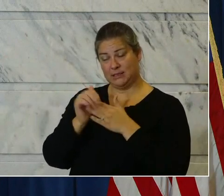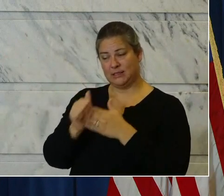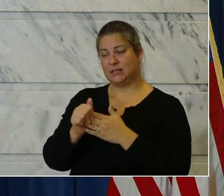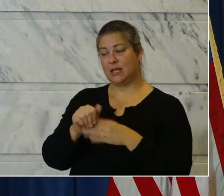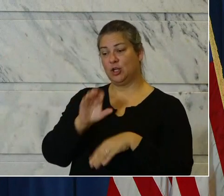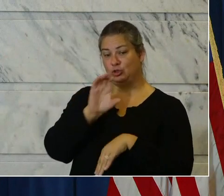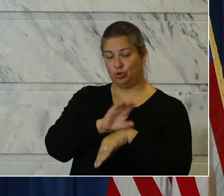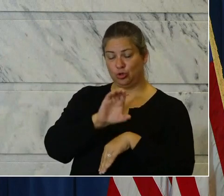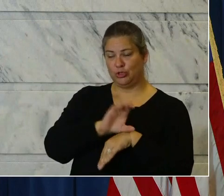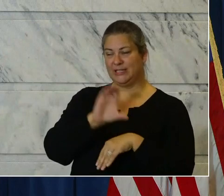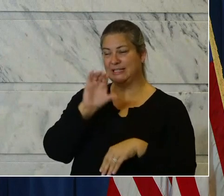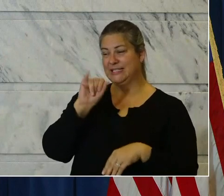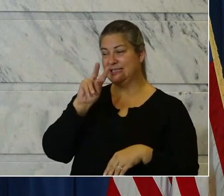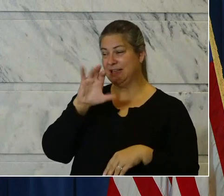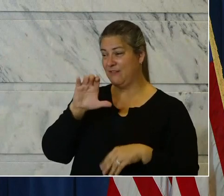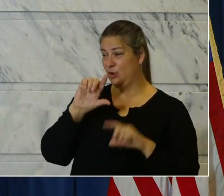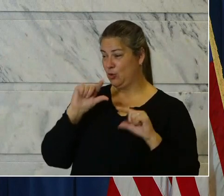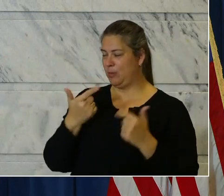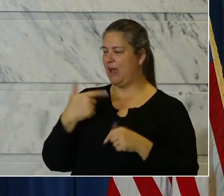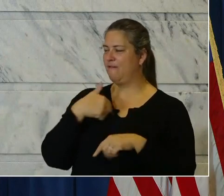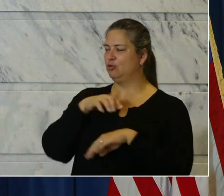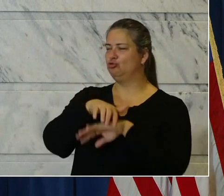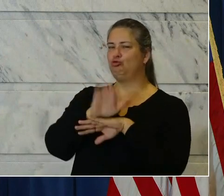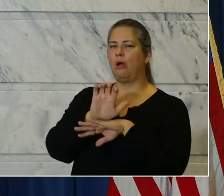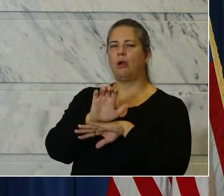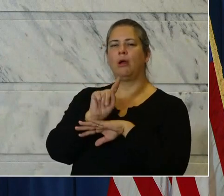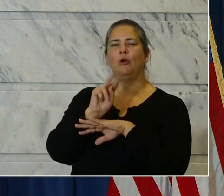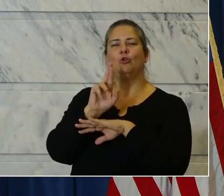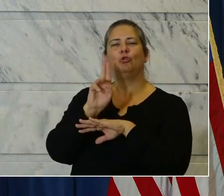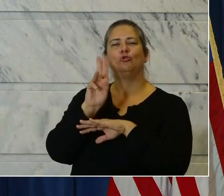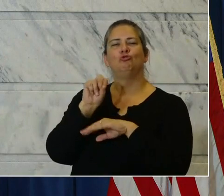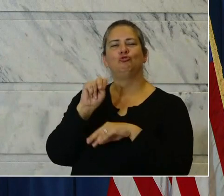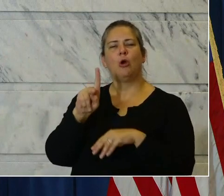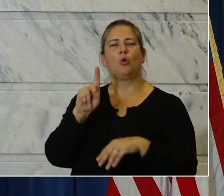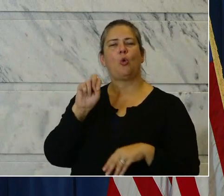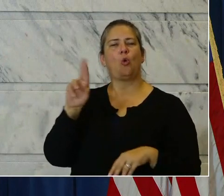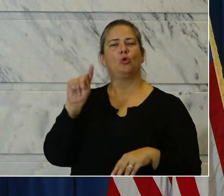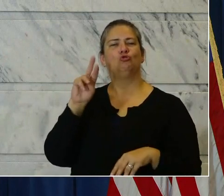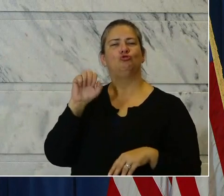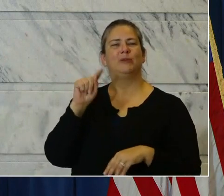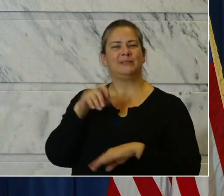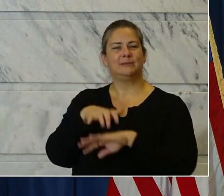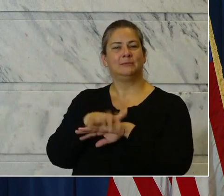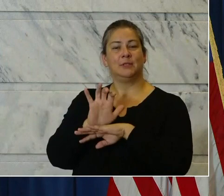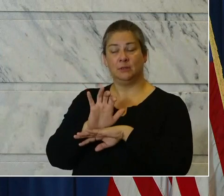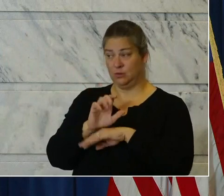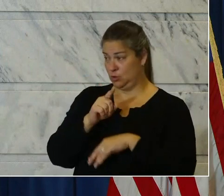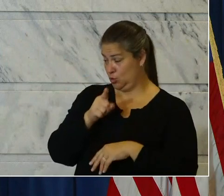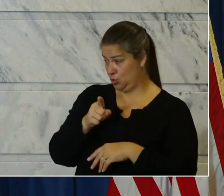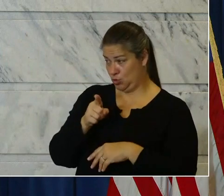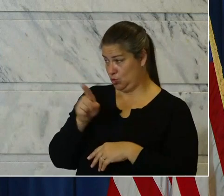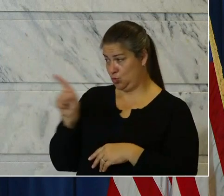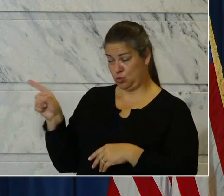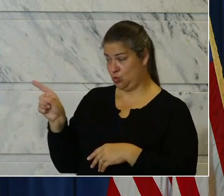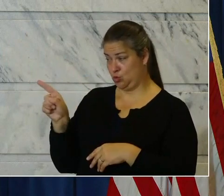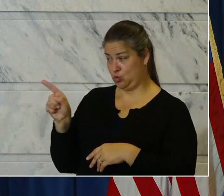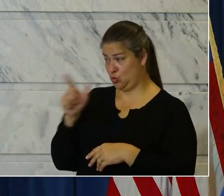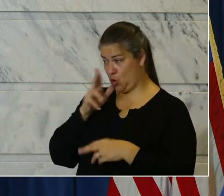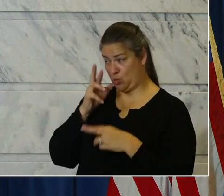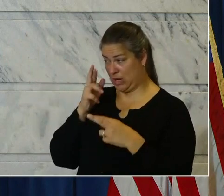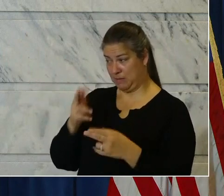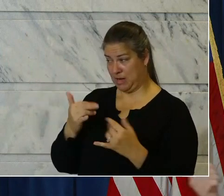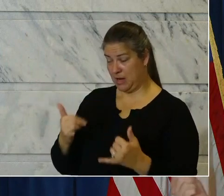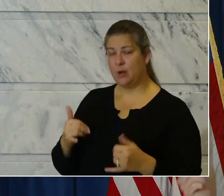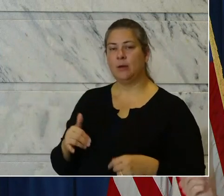GUIDE. COUNSELOR THE. CHURCHES